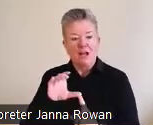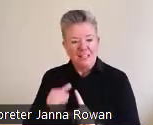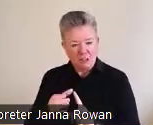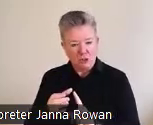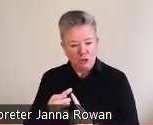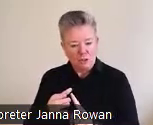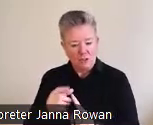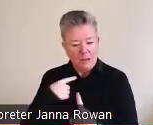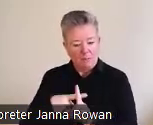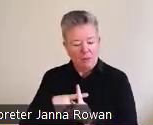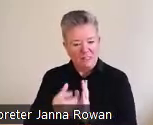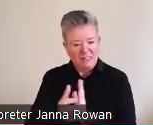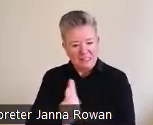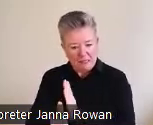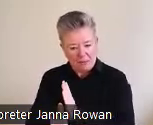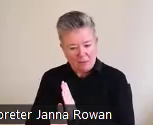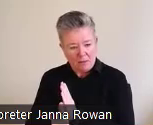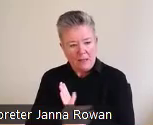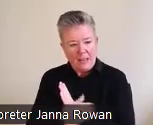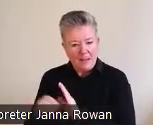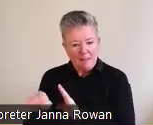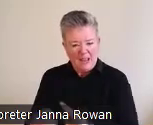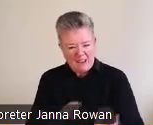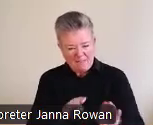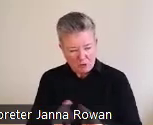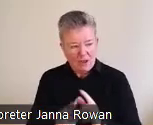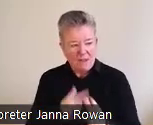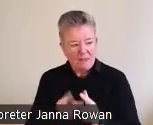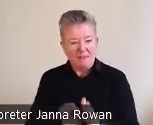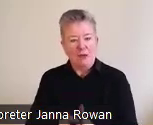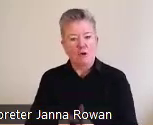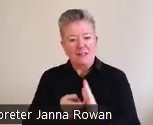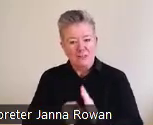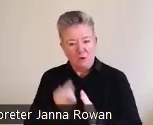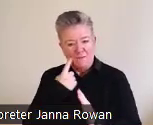plus a skill and behavior, the criteria for success,